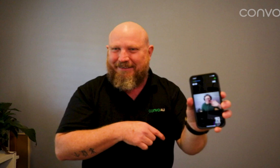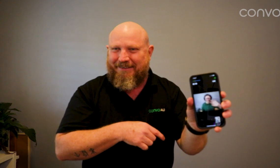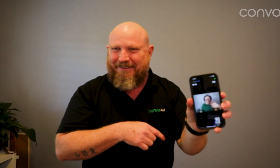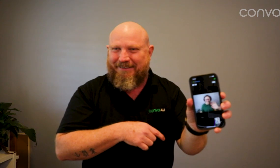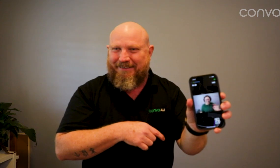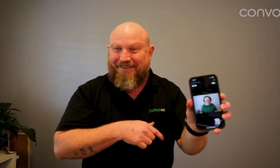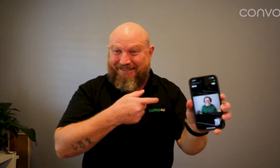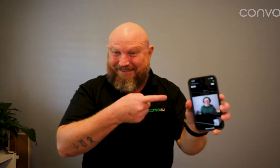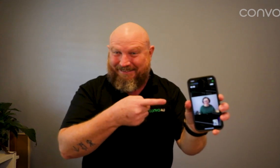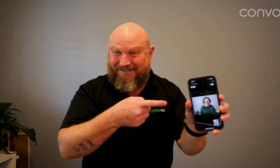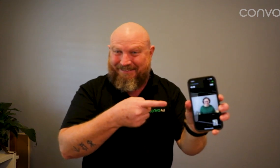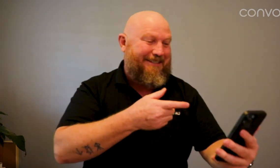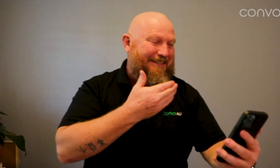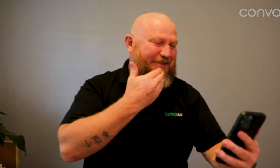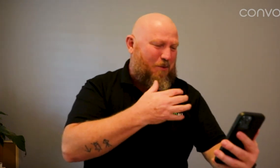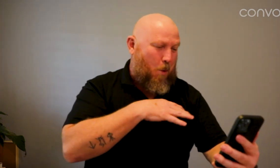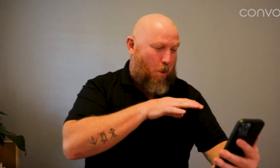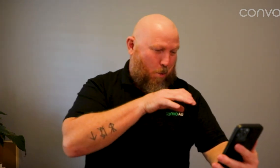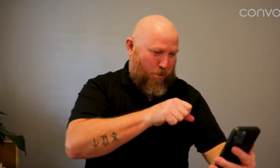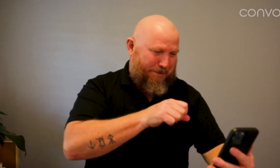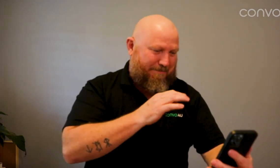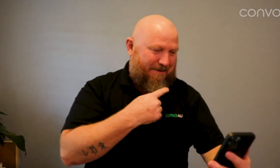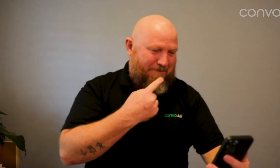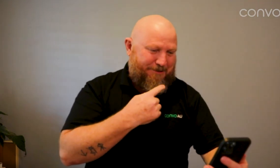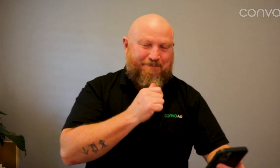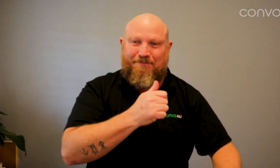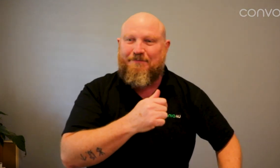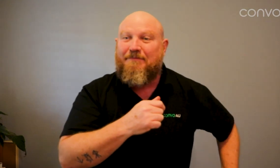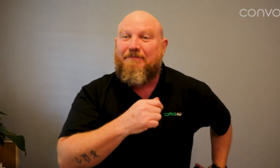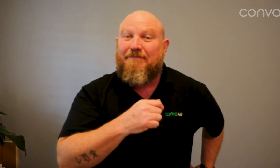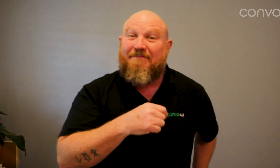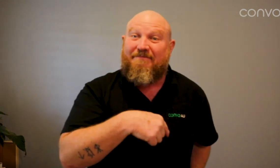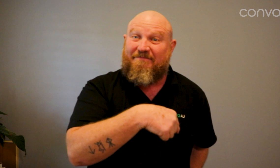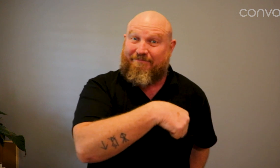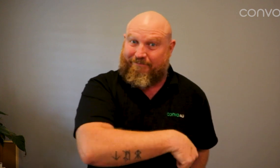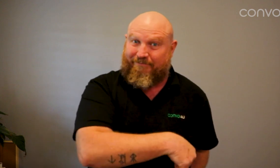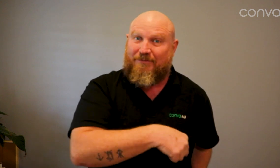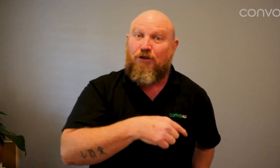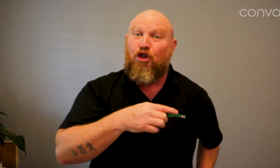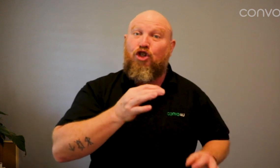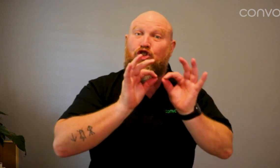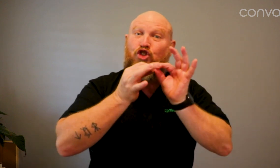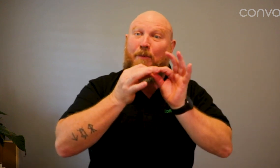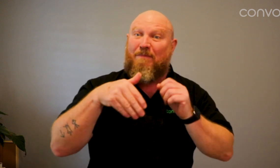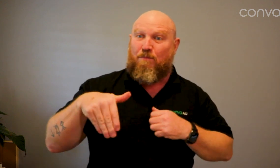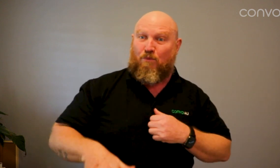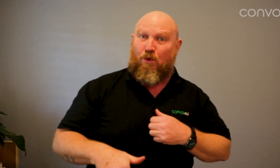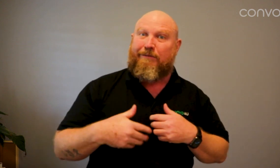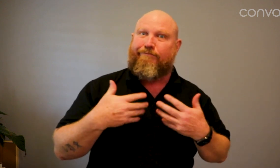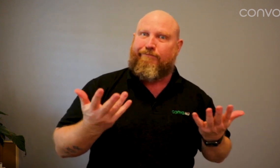Interpreter (on device): Hello Thank you, please hold while I explain about Info Session. Interpreter in the Pocket.